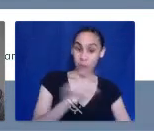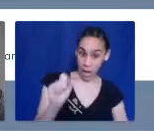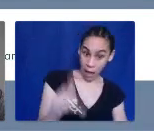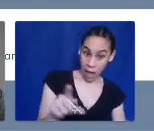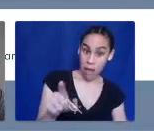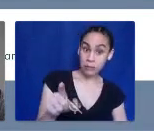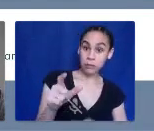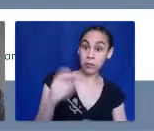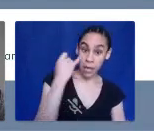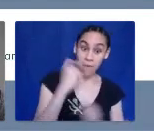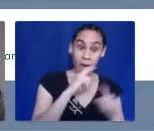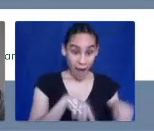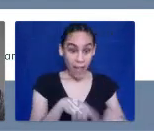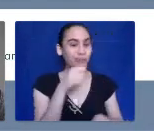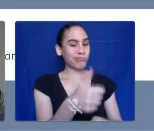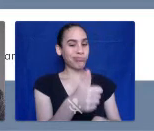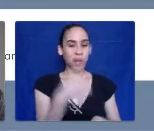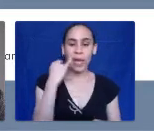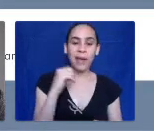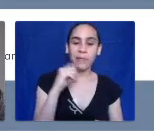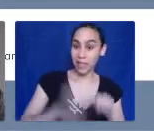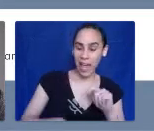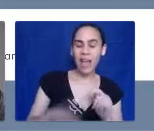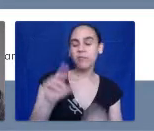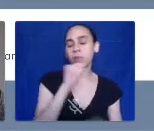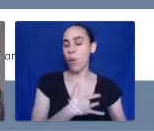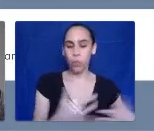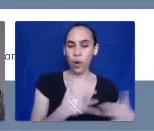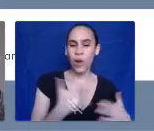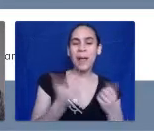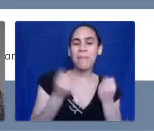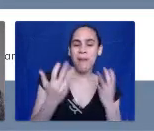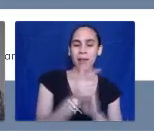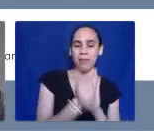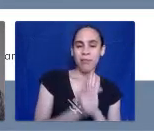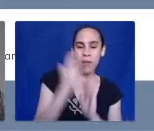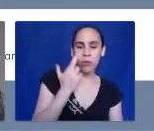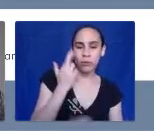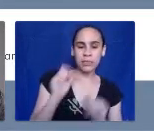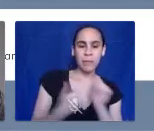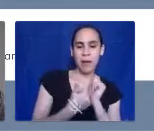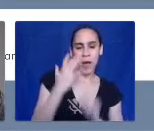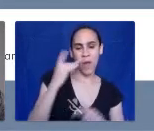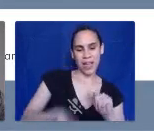don't don't worry about it there's a lot of legal reasons they can't answer that um so you know i